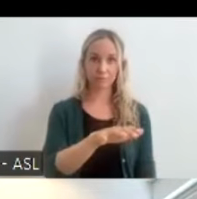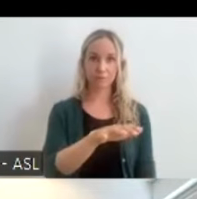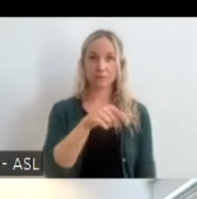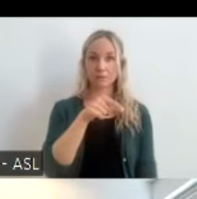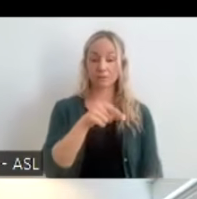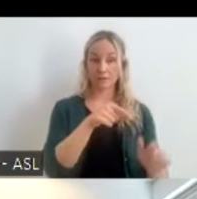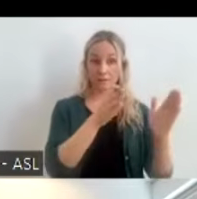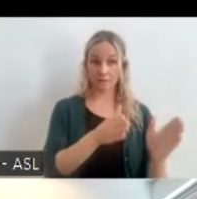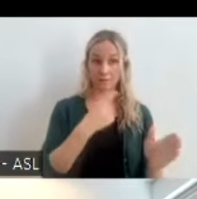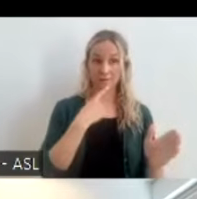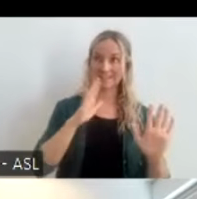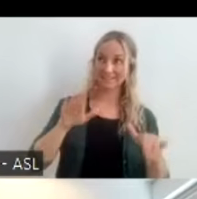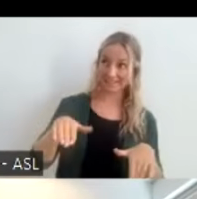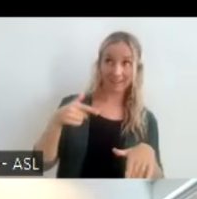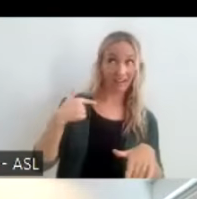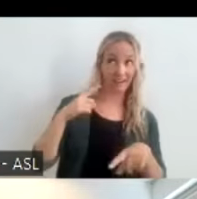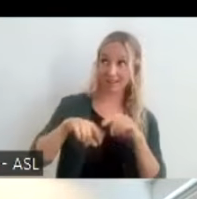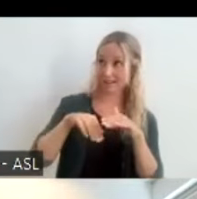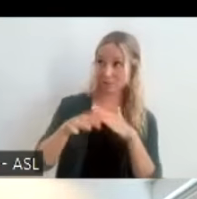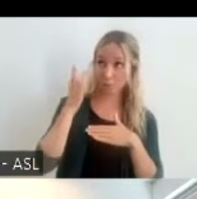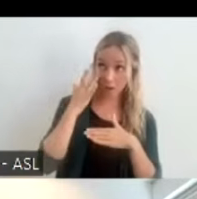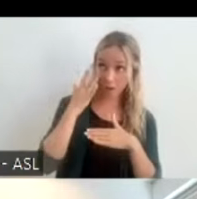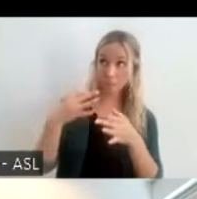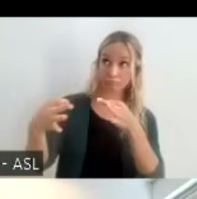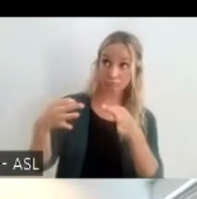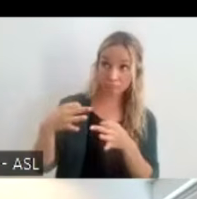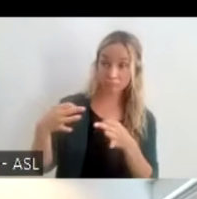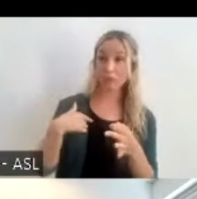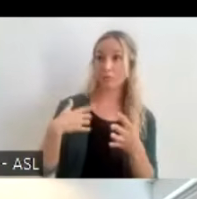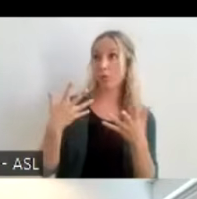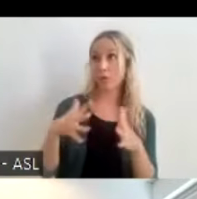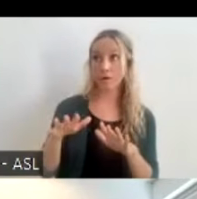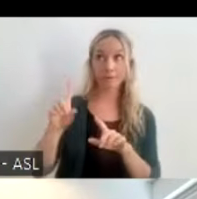place of public accommodation to modify the site, to make it